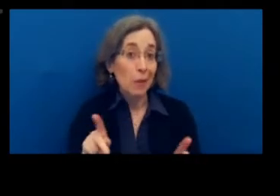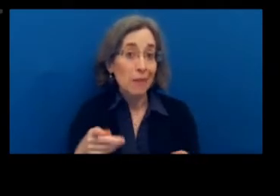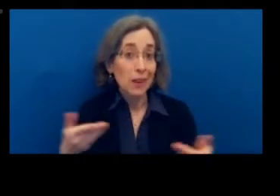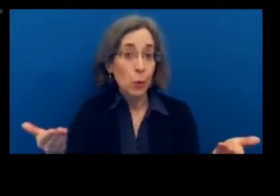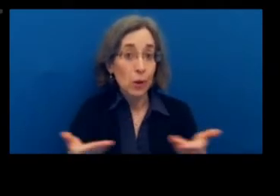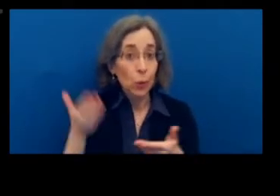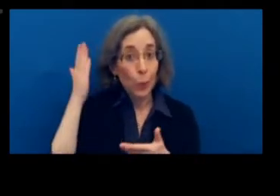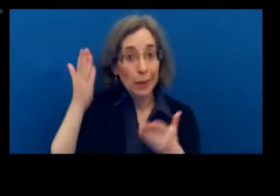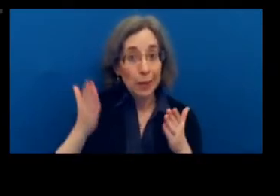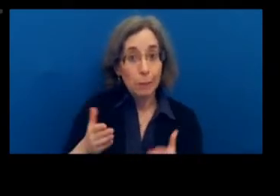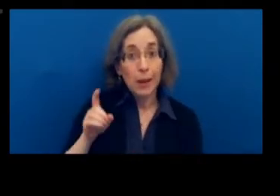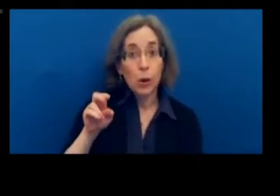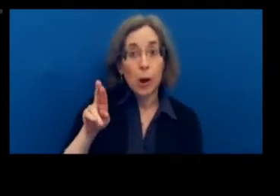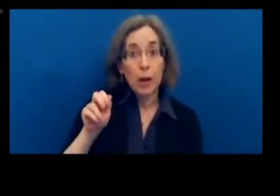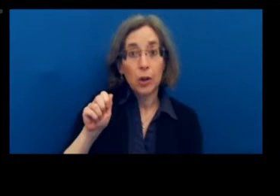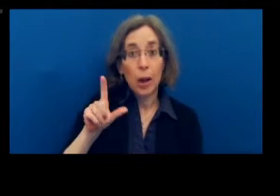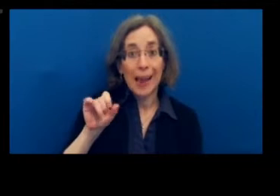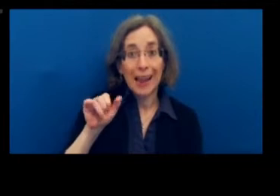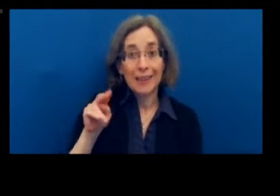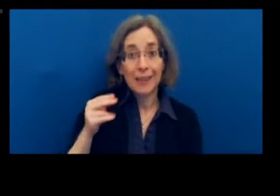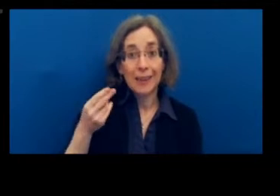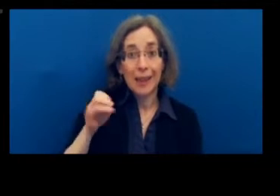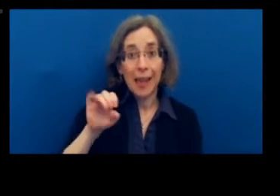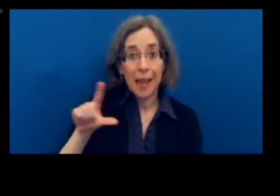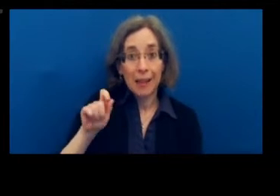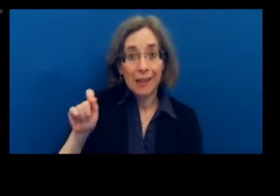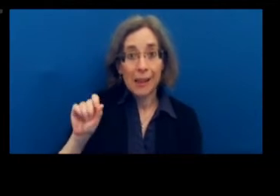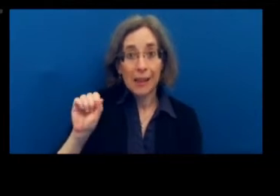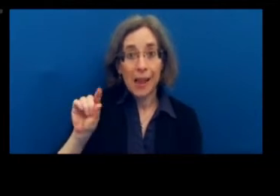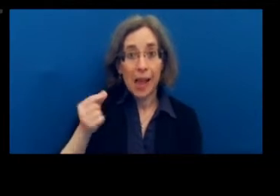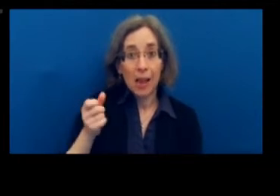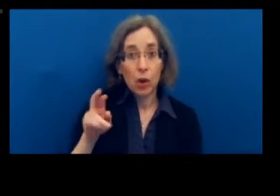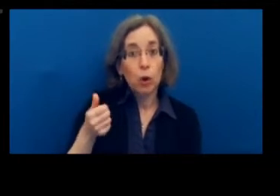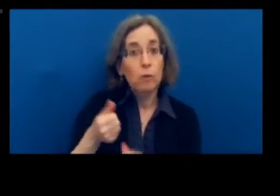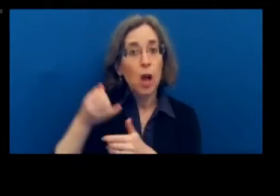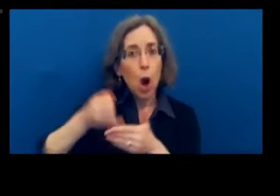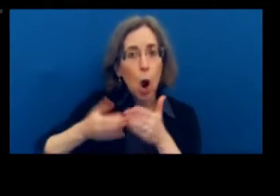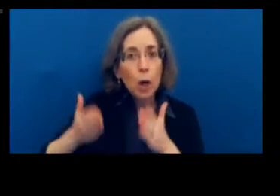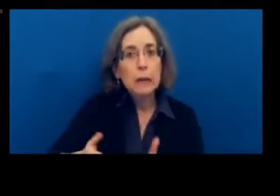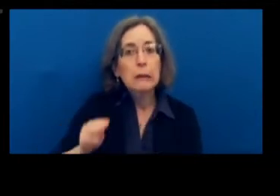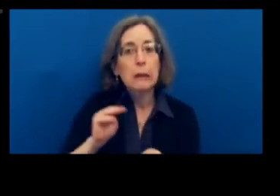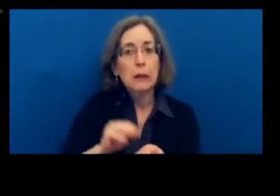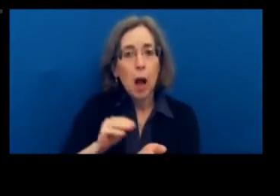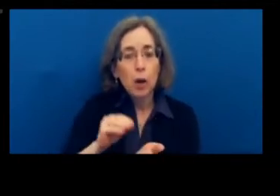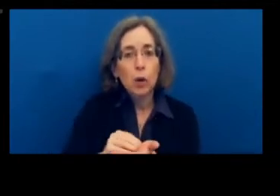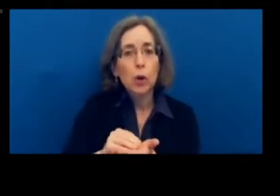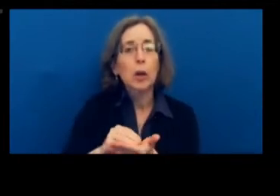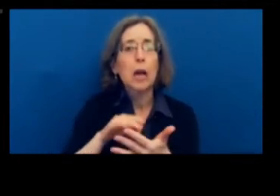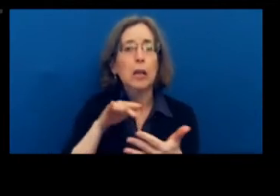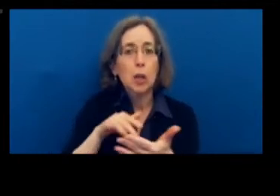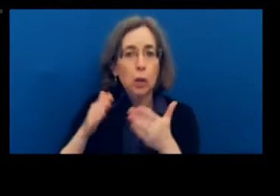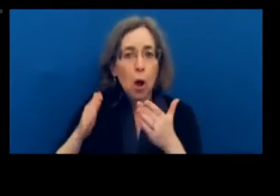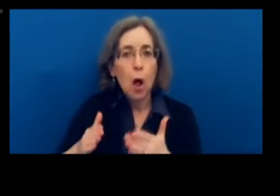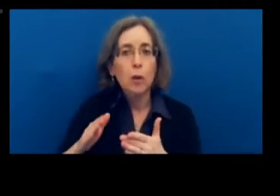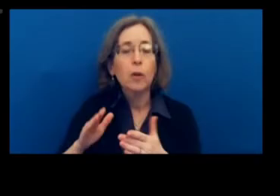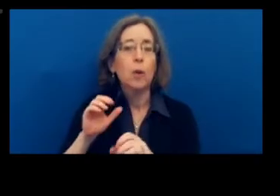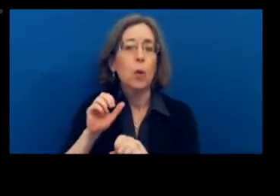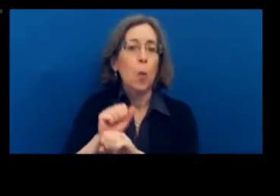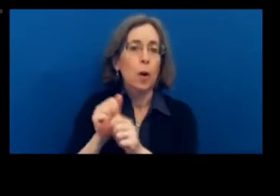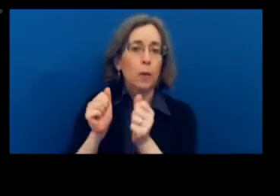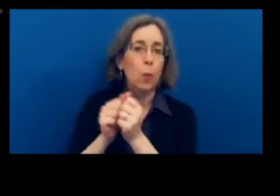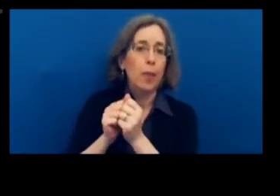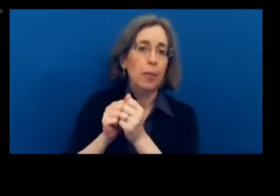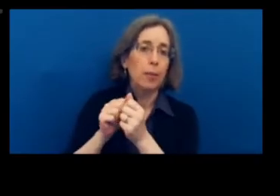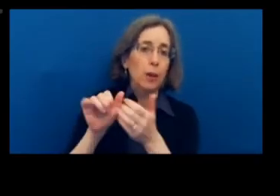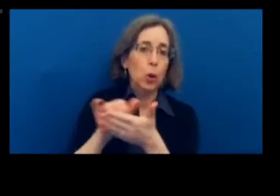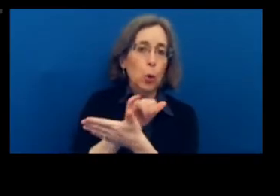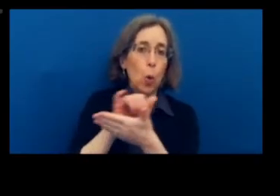SPEAKER DR. ALLISON HILL-EDGAR.